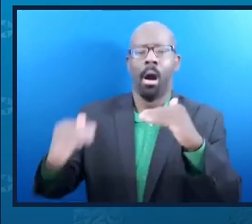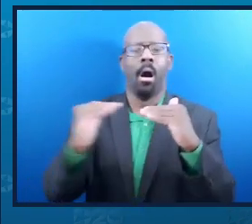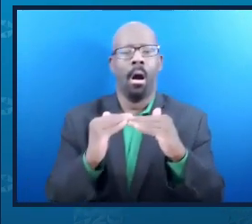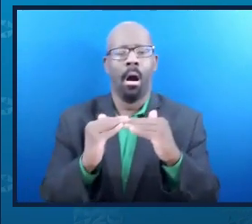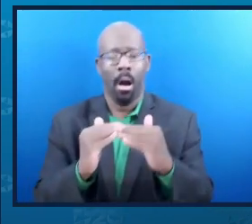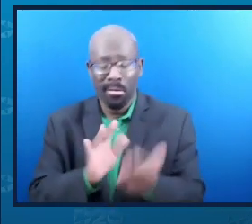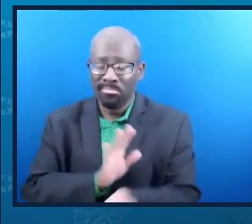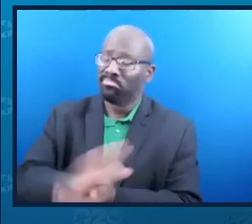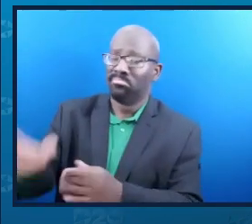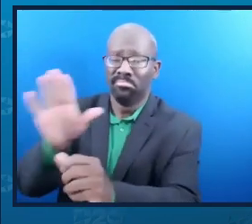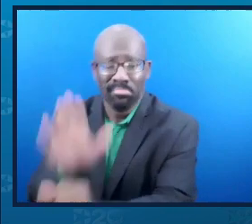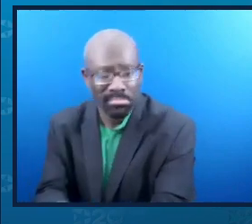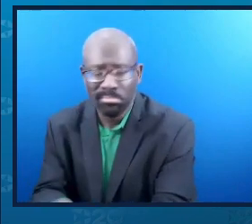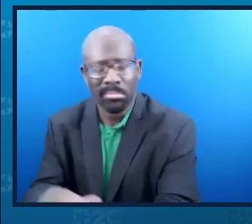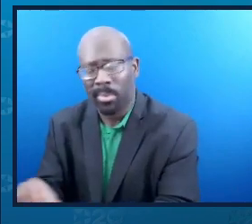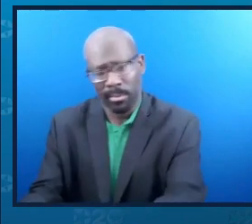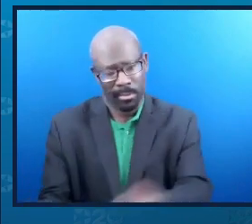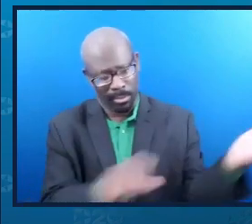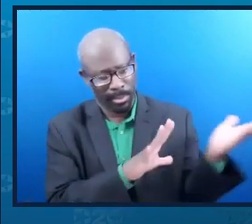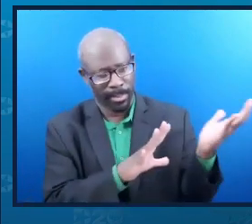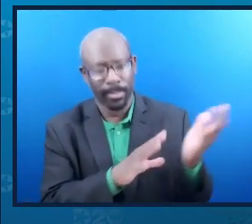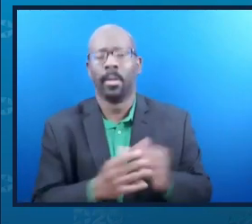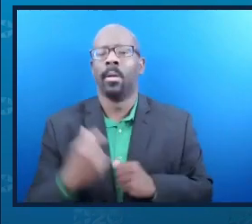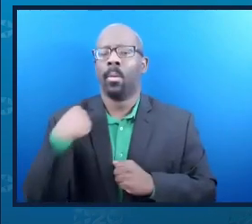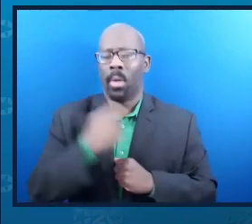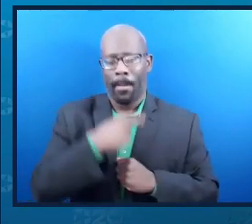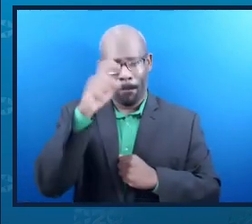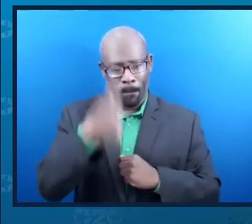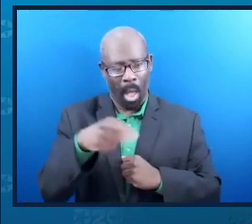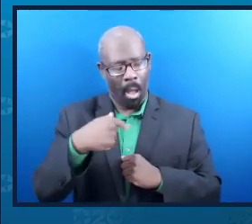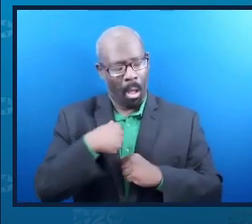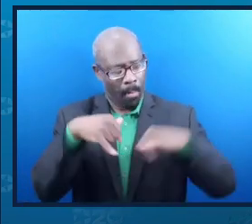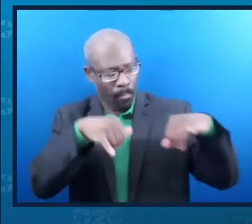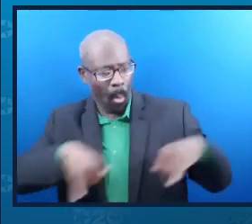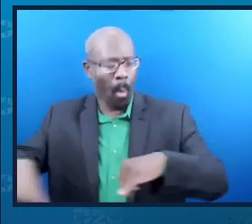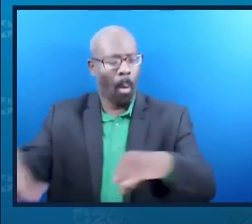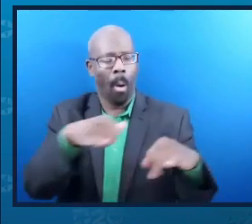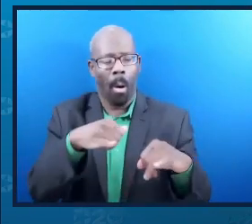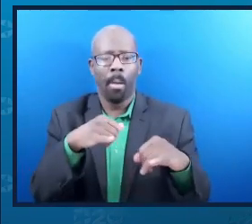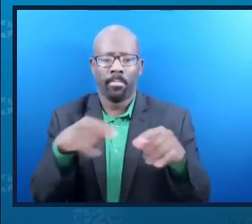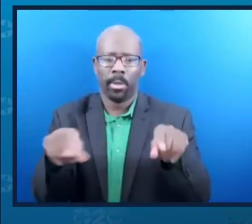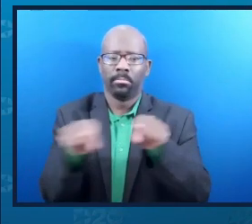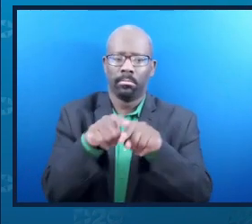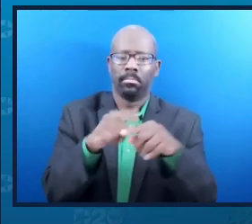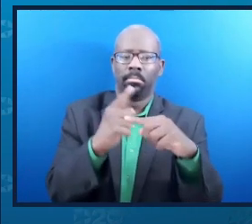GOOD, A GREATER GOOD IN THE NAME